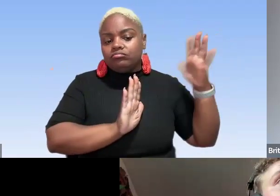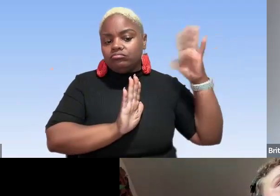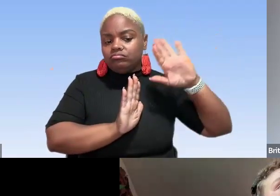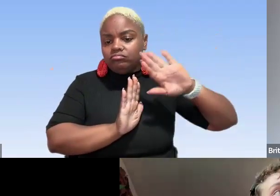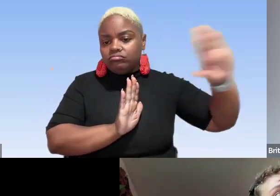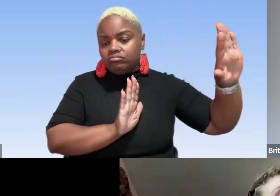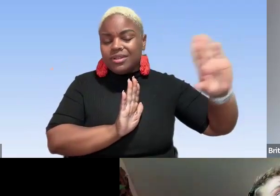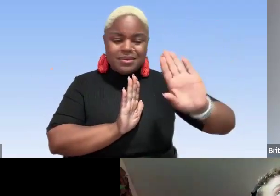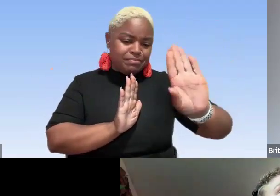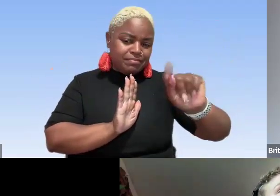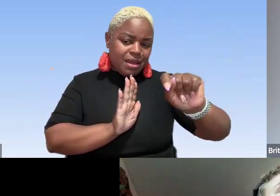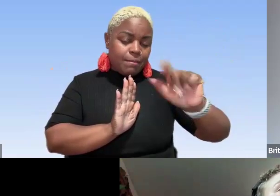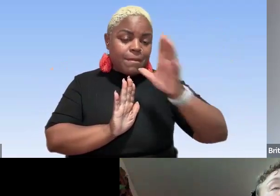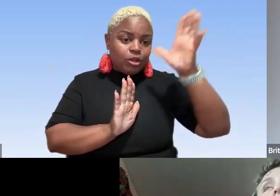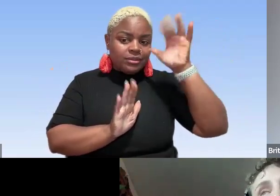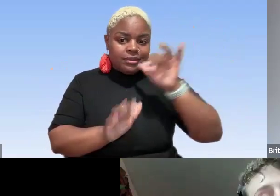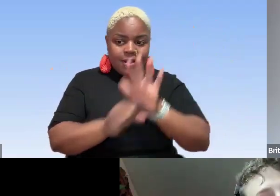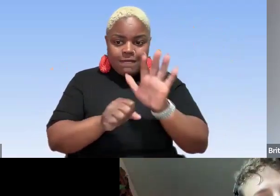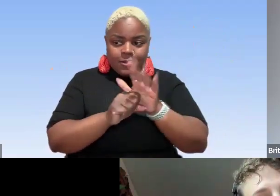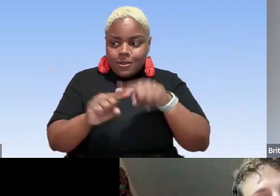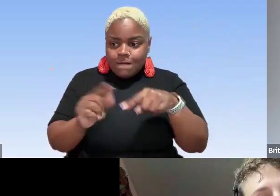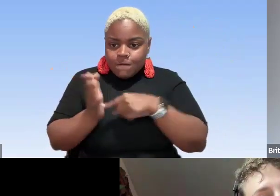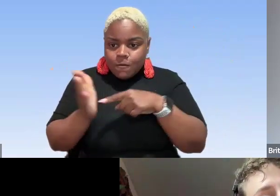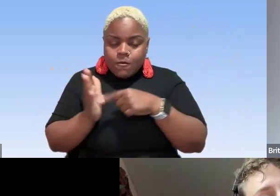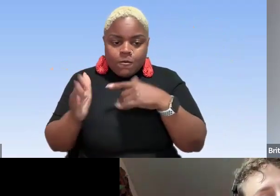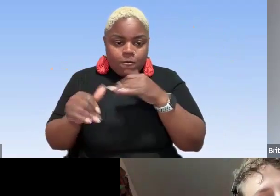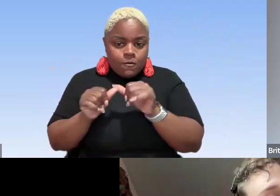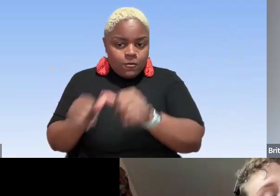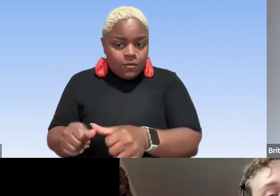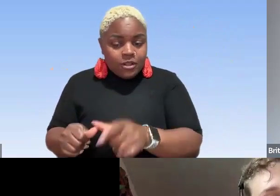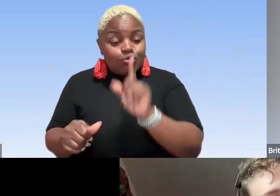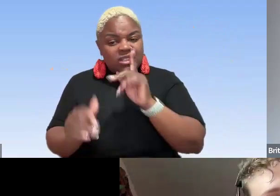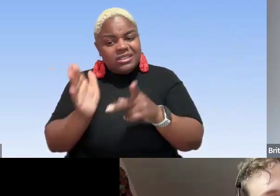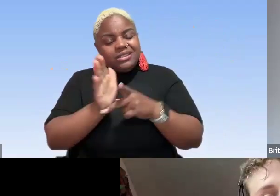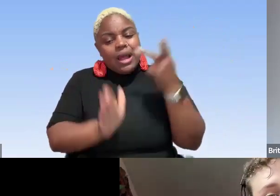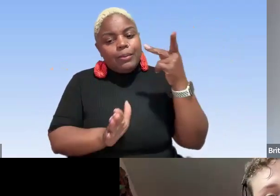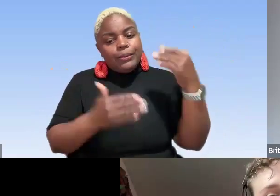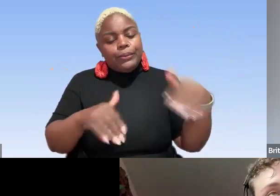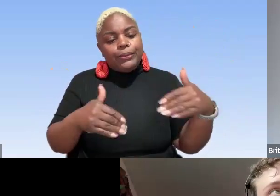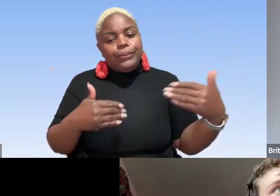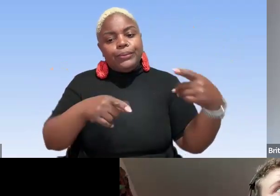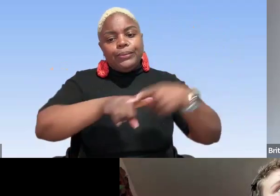So, it's this double-edged sword that is completely unfair to criminalize, or like marginalizing, um,